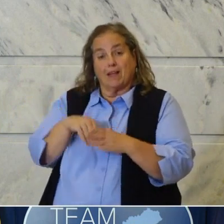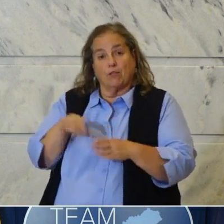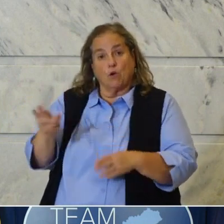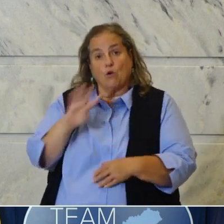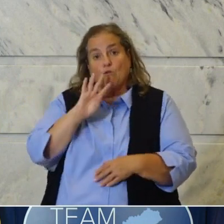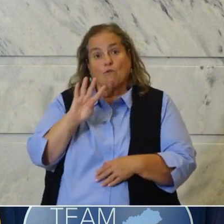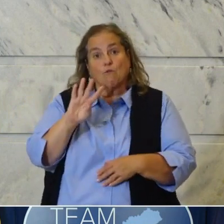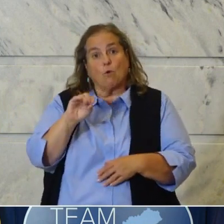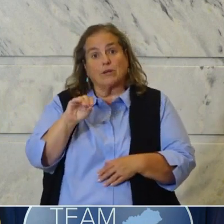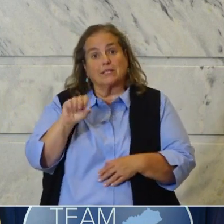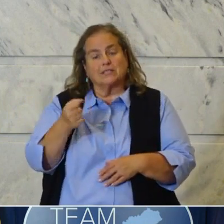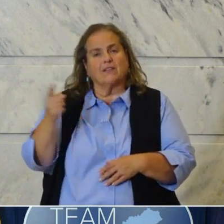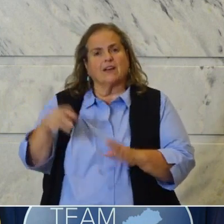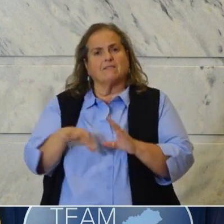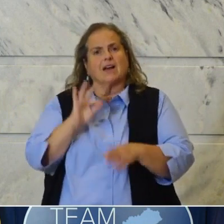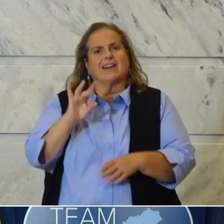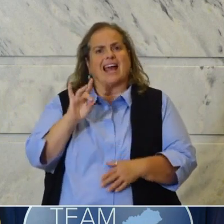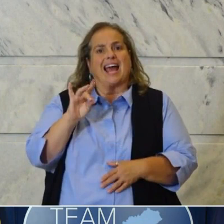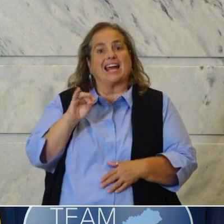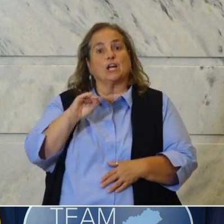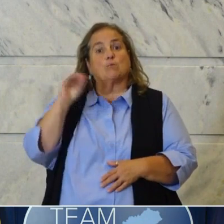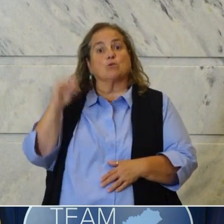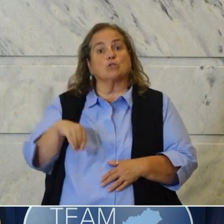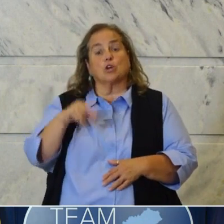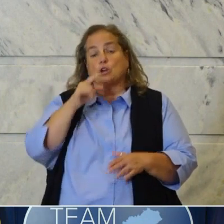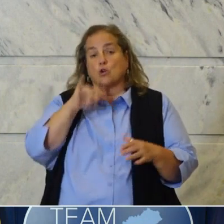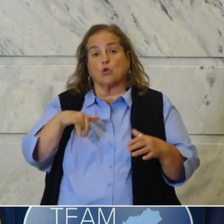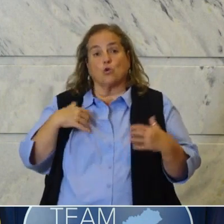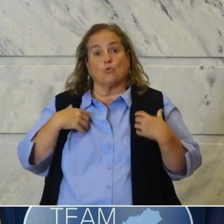they found that 80% of them who had recovered from Cove in 19 had abnormal